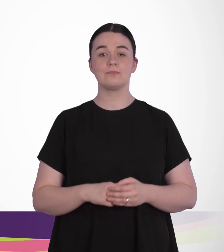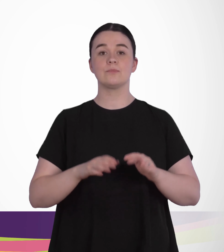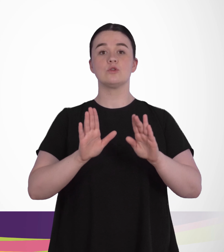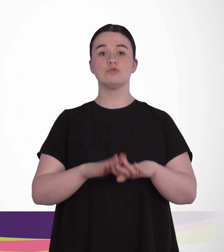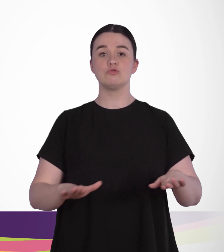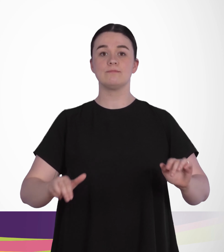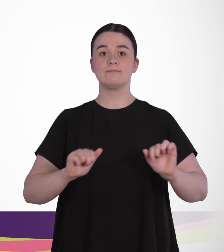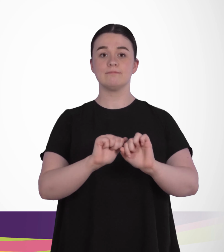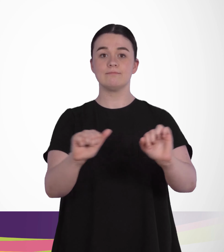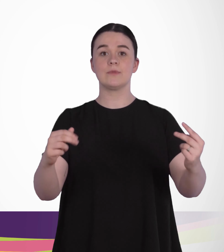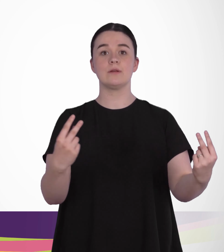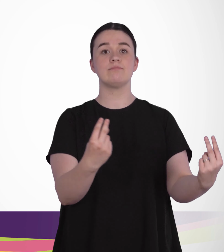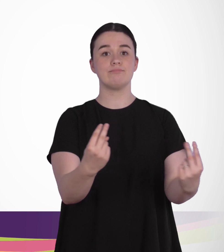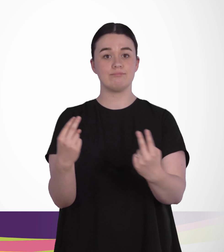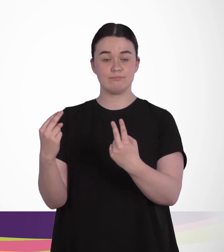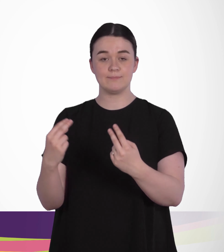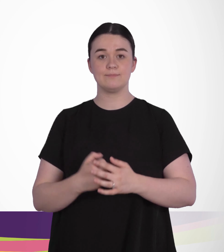Children’s views